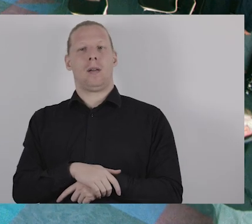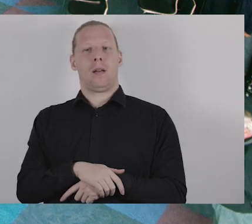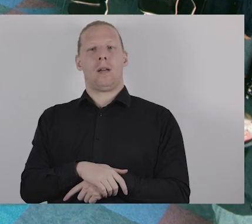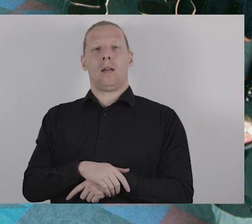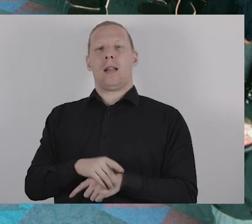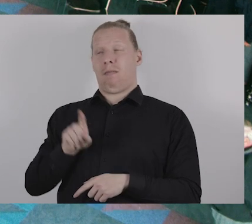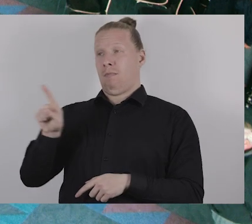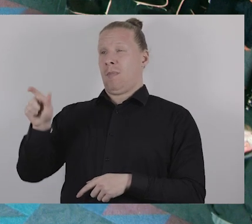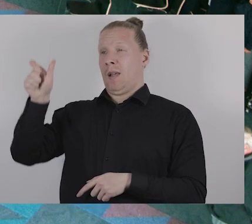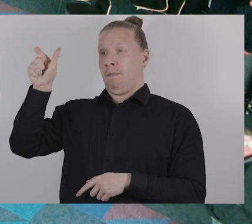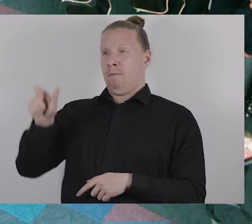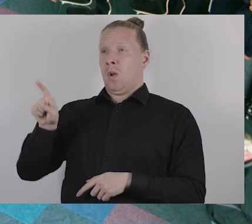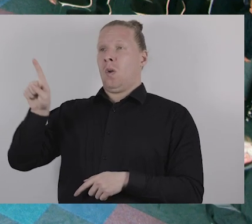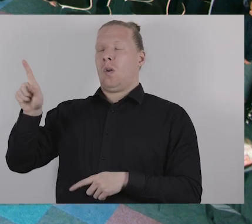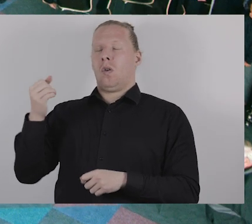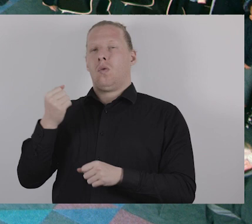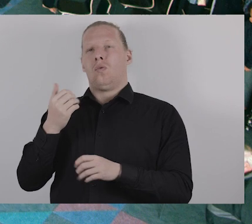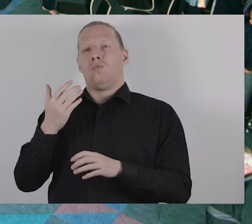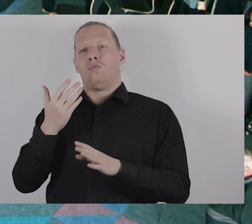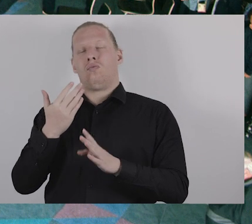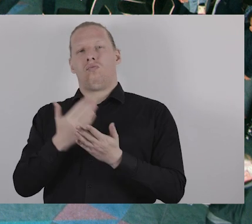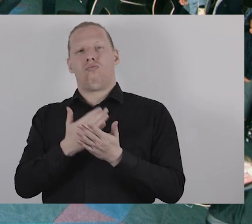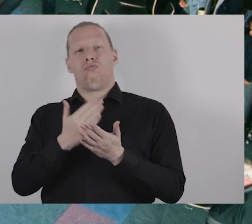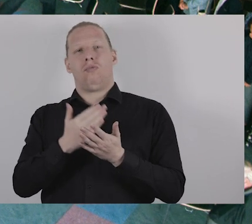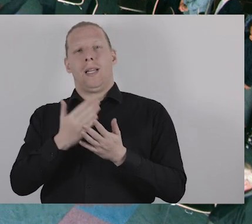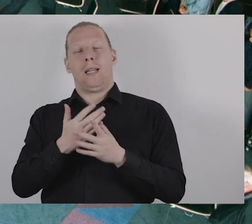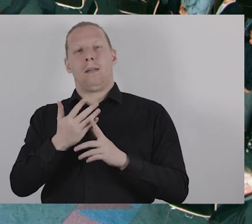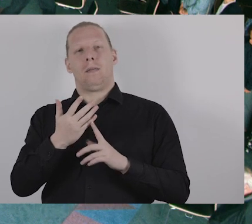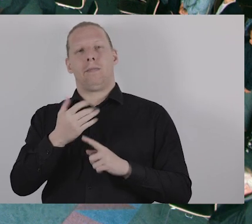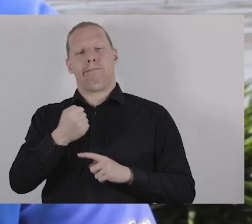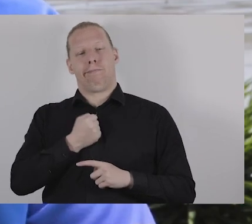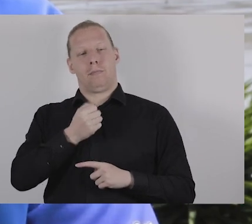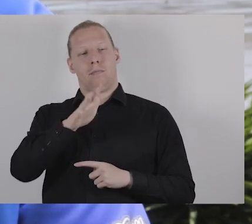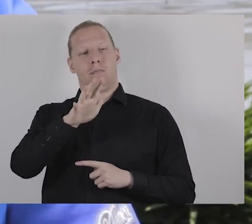He was the person who lashed us together with the islands,